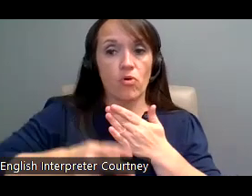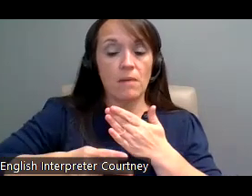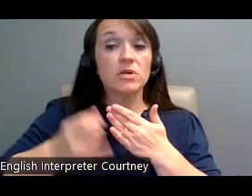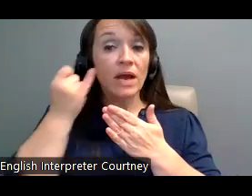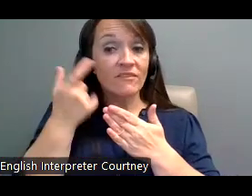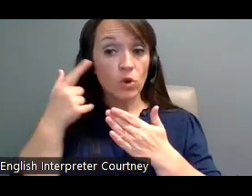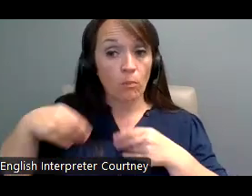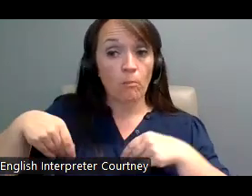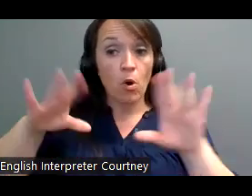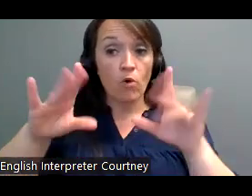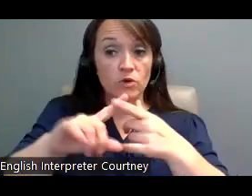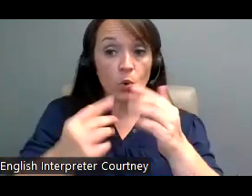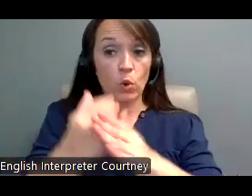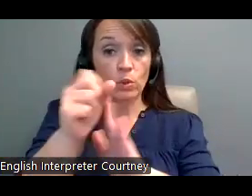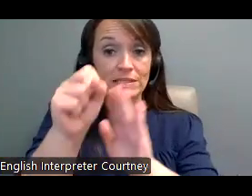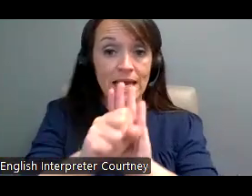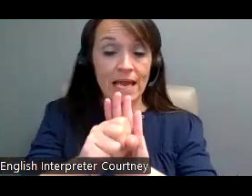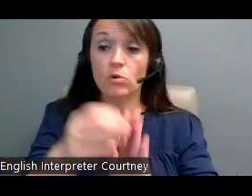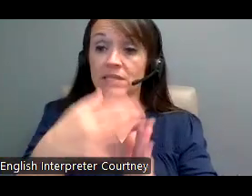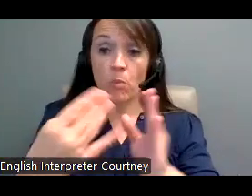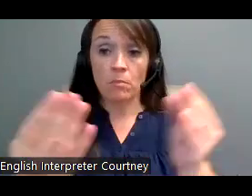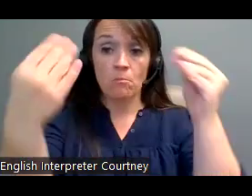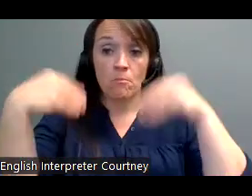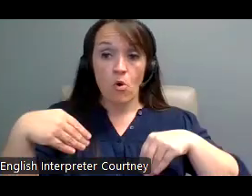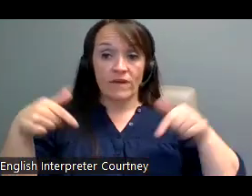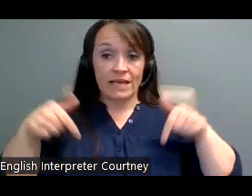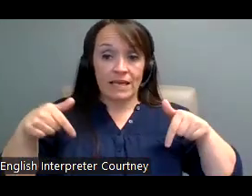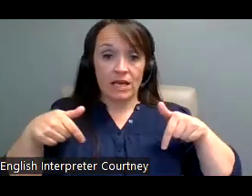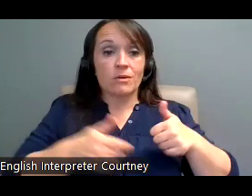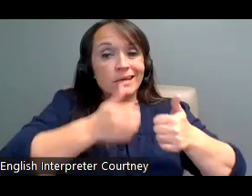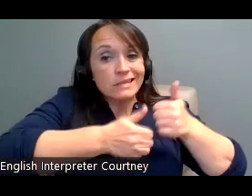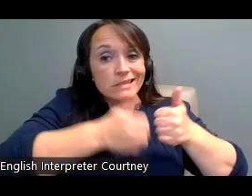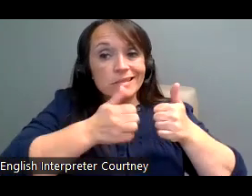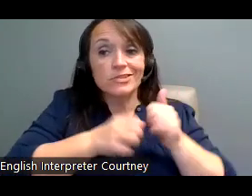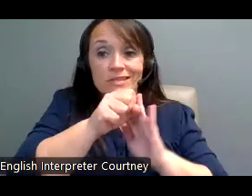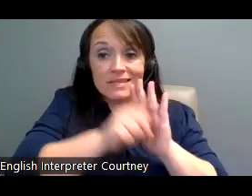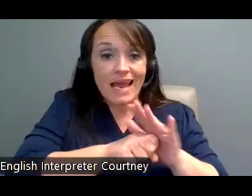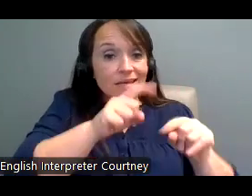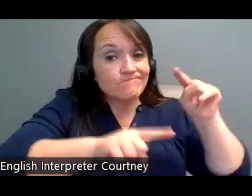South Carolina each state has its own Medicaid plan that it develops with the federal government.